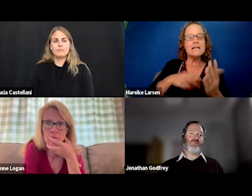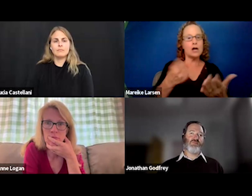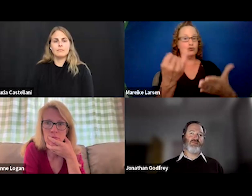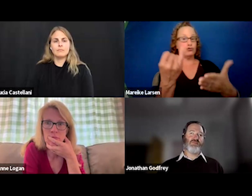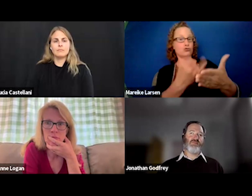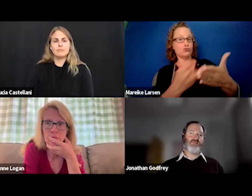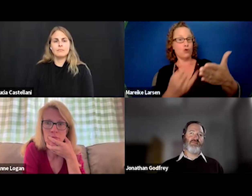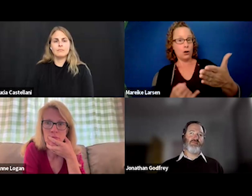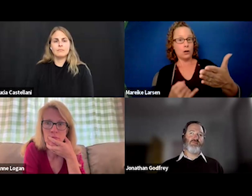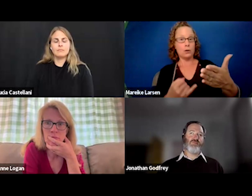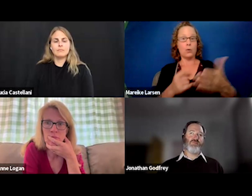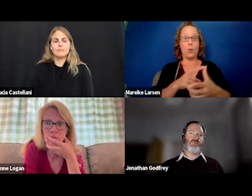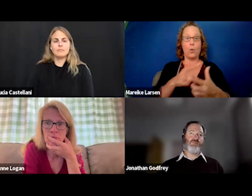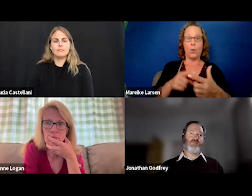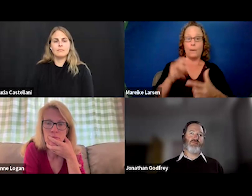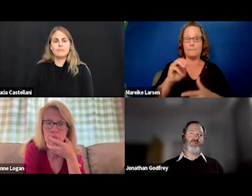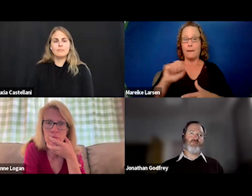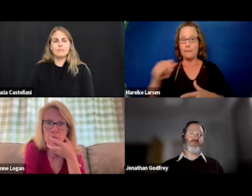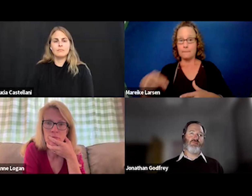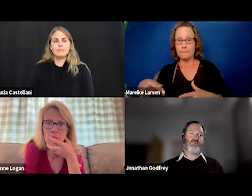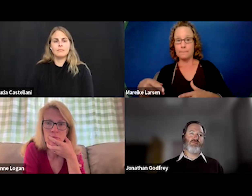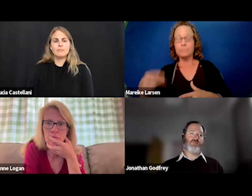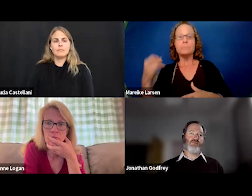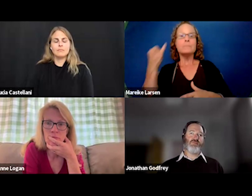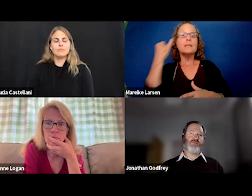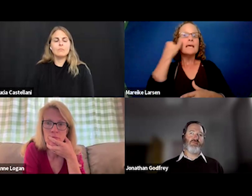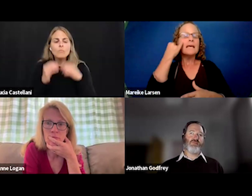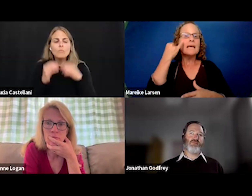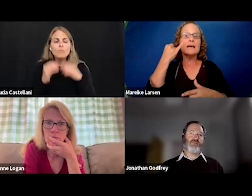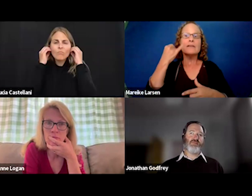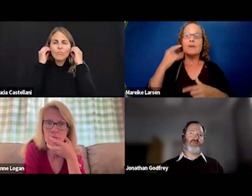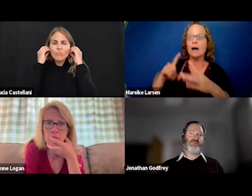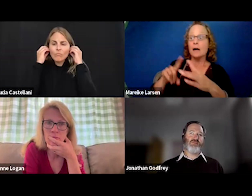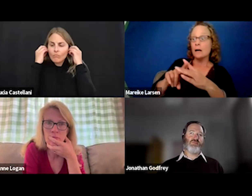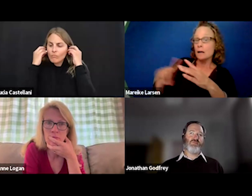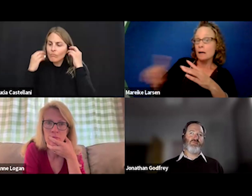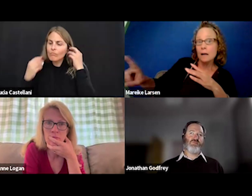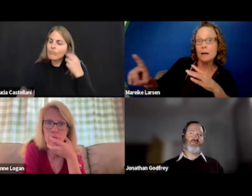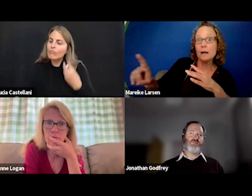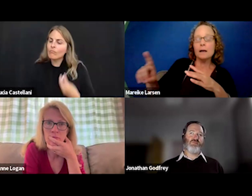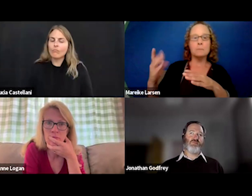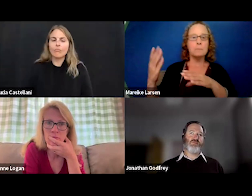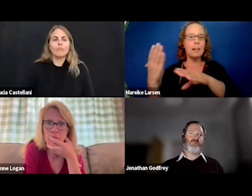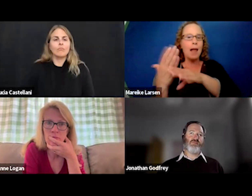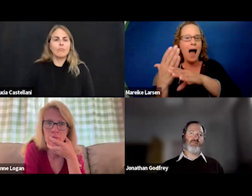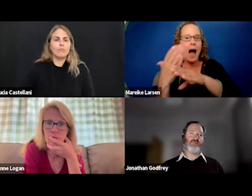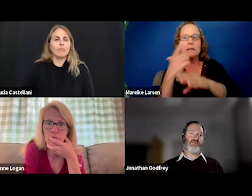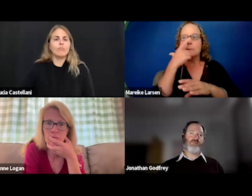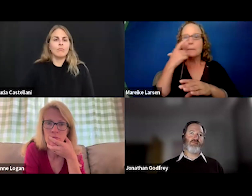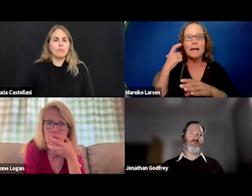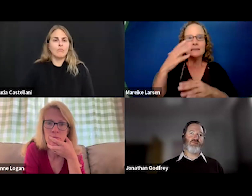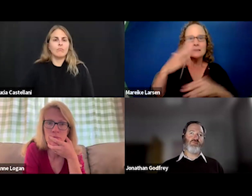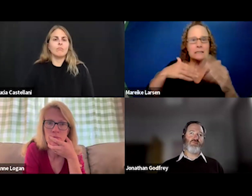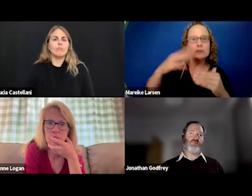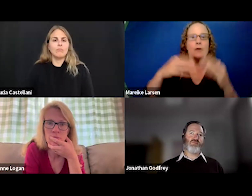the usual pedestrian path has been blocked for ongoing construction activities. So the different sort of approach